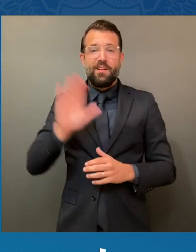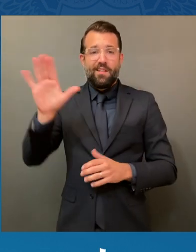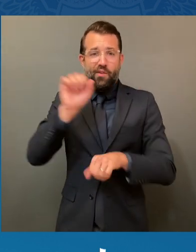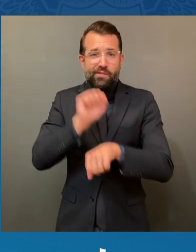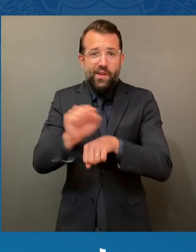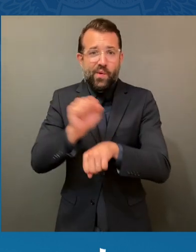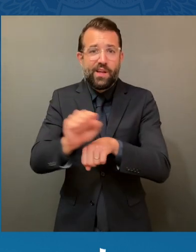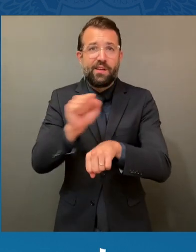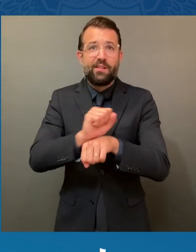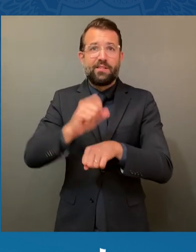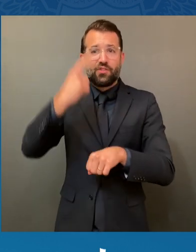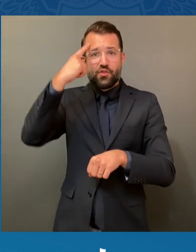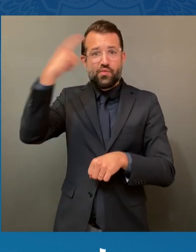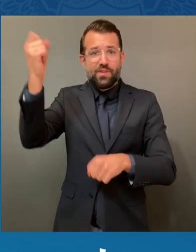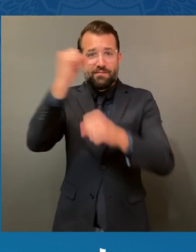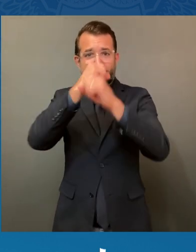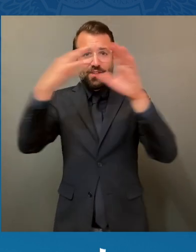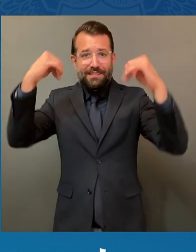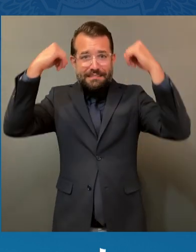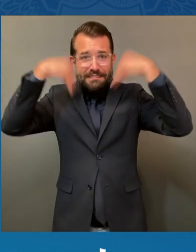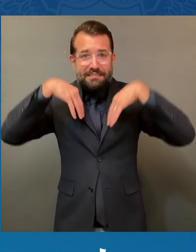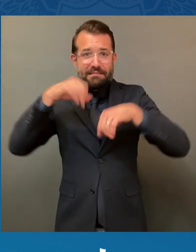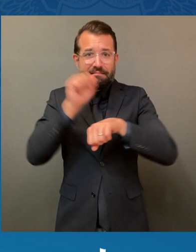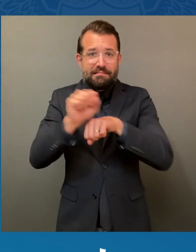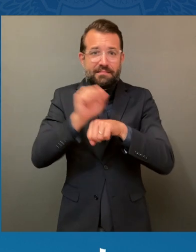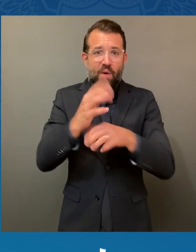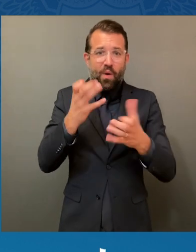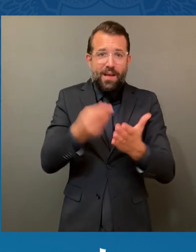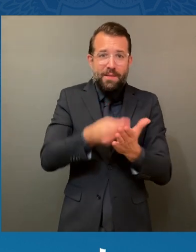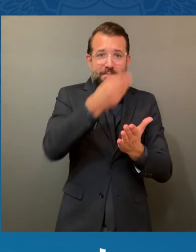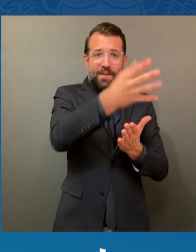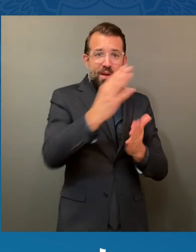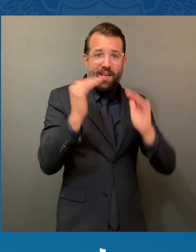to be able to buy a home or get an education or just make a purchase